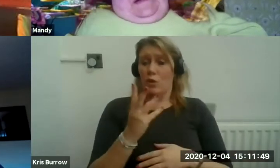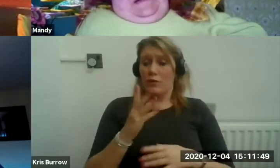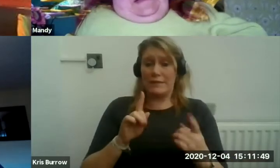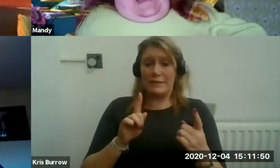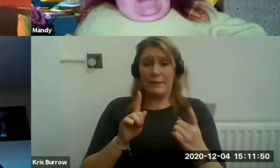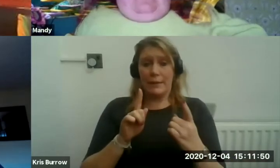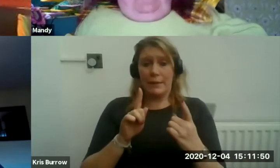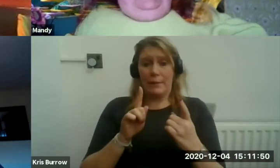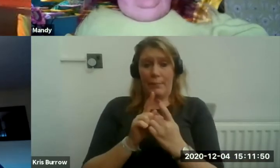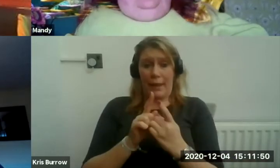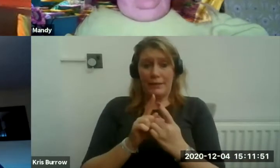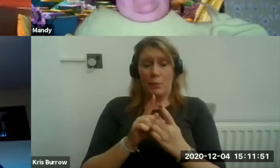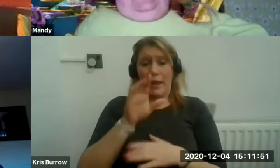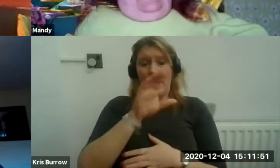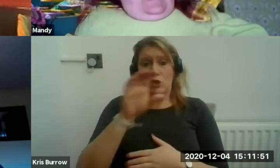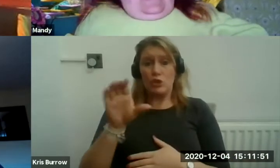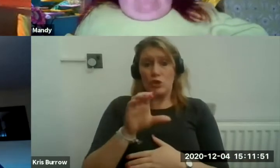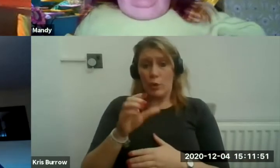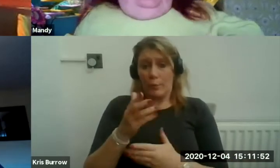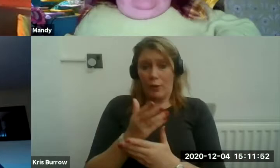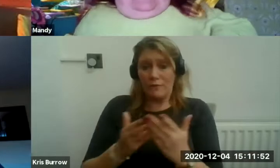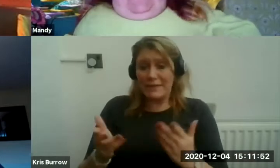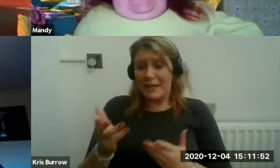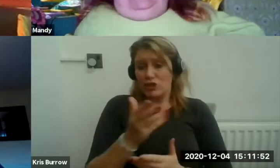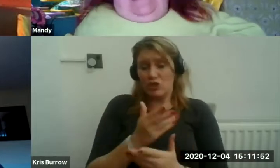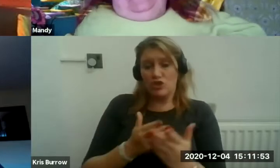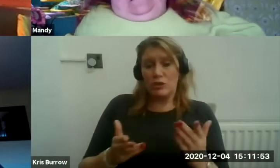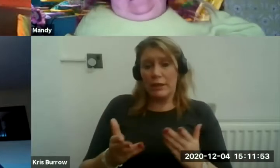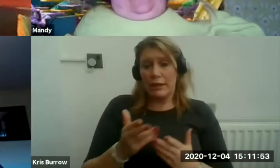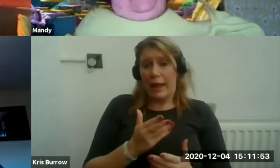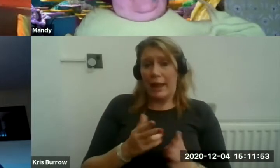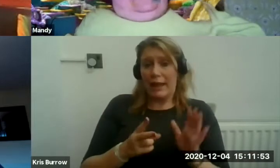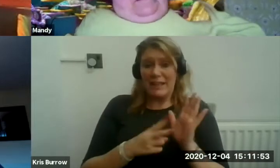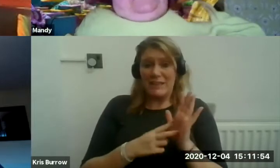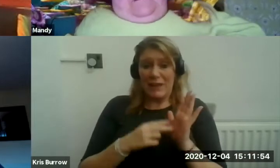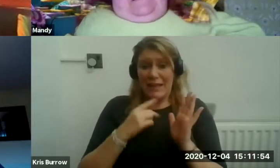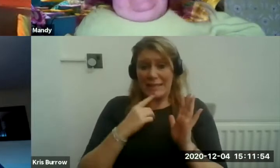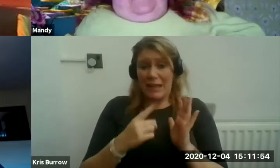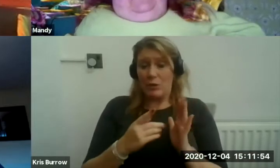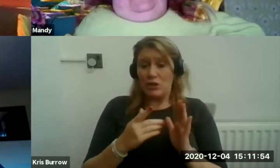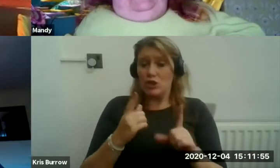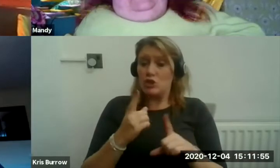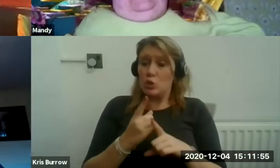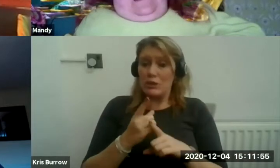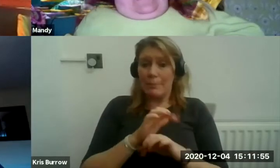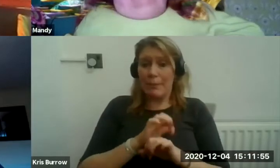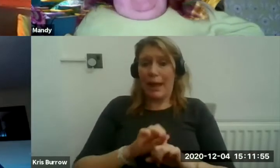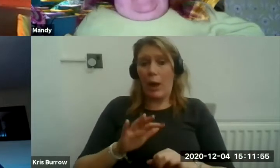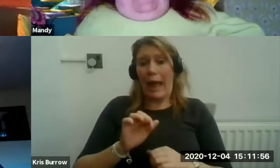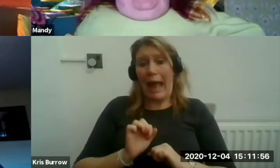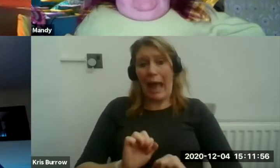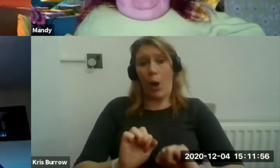Vici and with each other, really. And we just as Vici said we talked about our